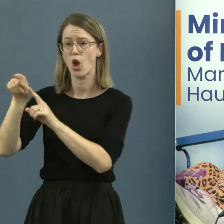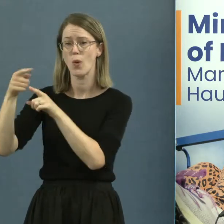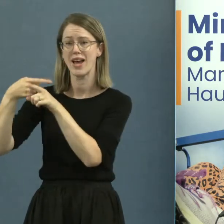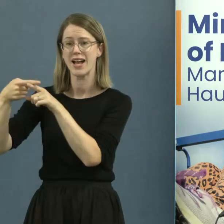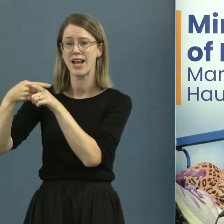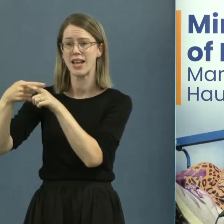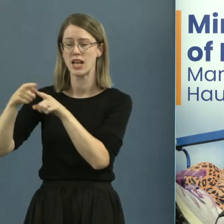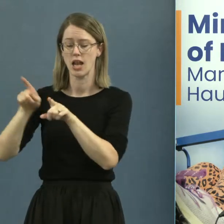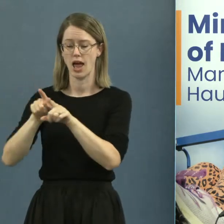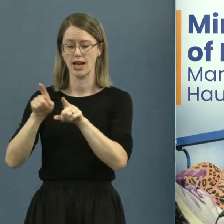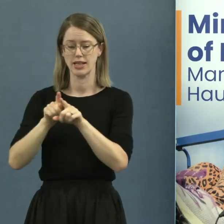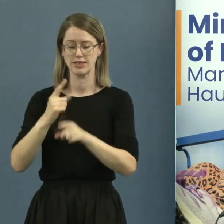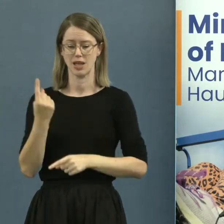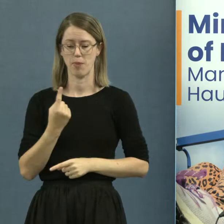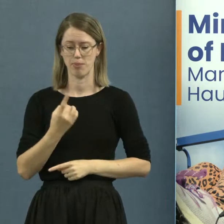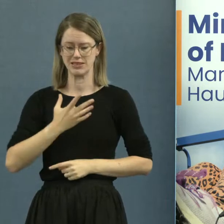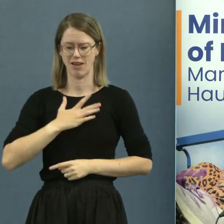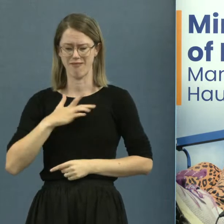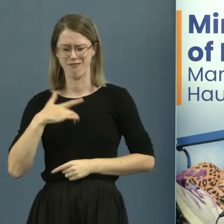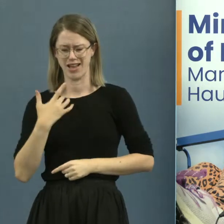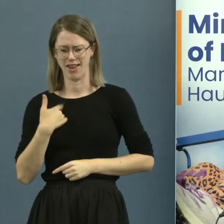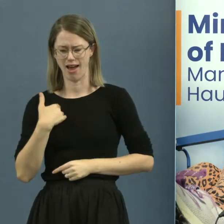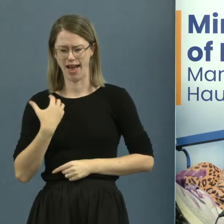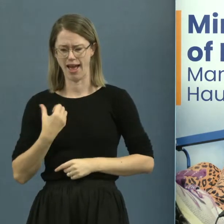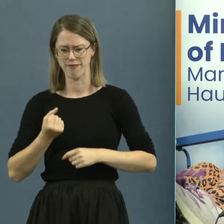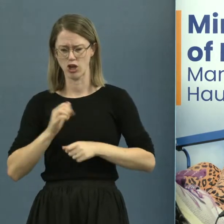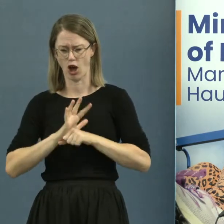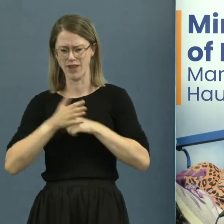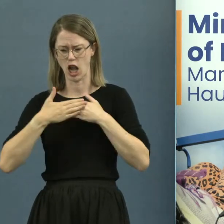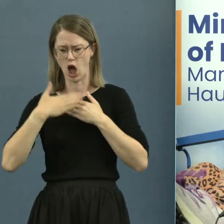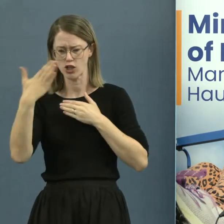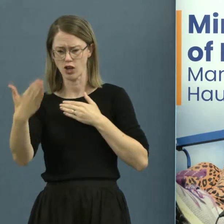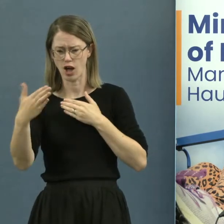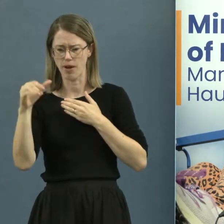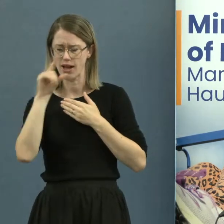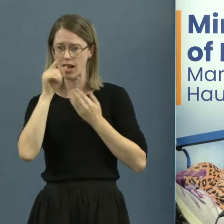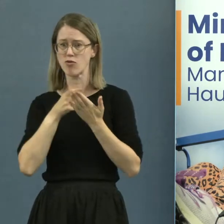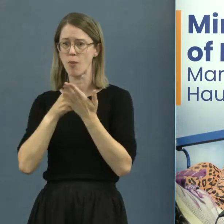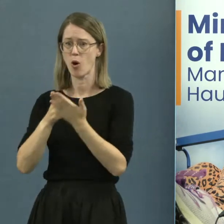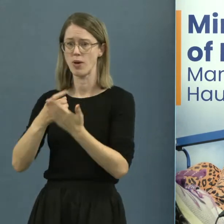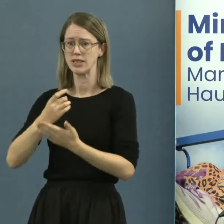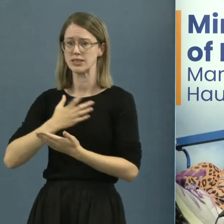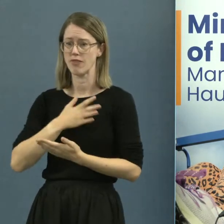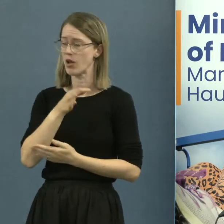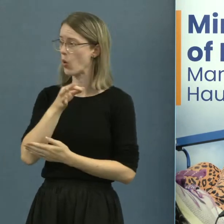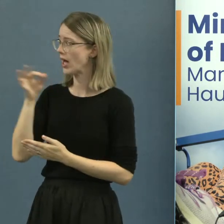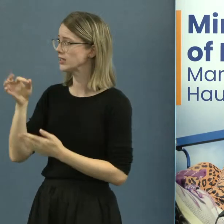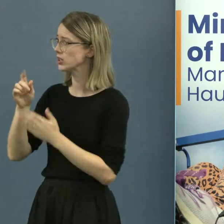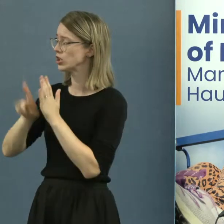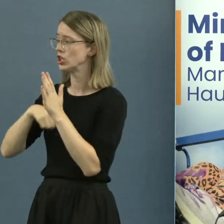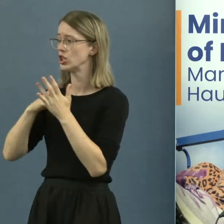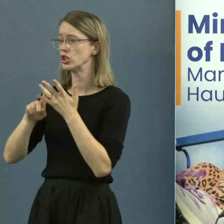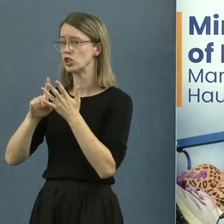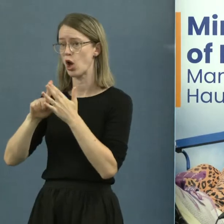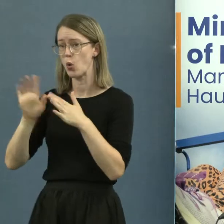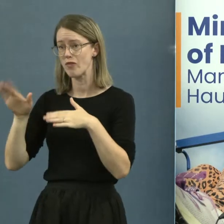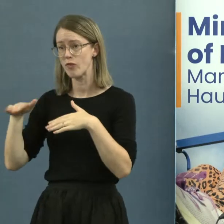we look at anything along the lines of what the UK is doing a bit of a self-reporting scheme?